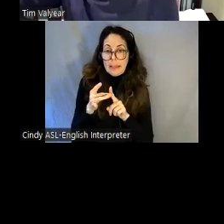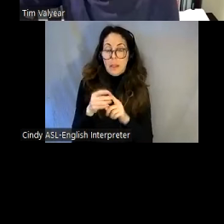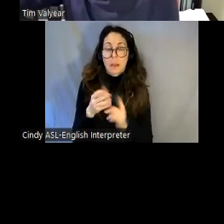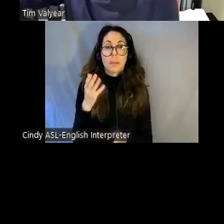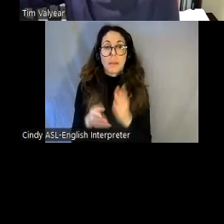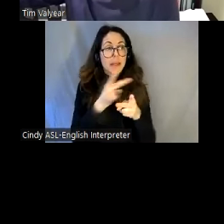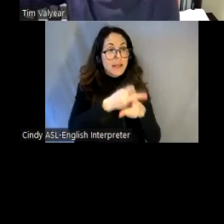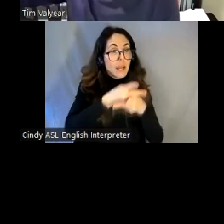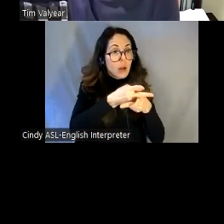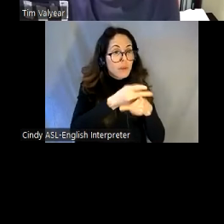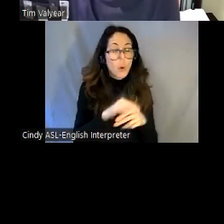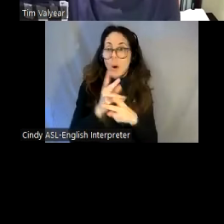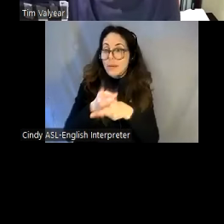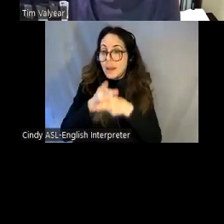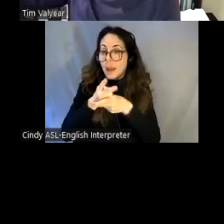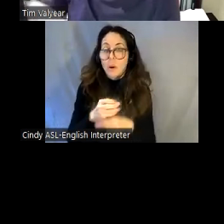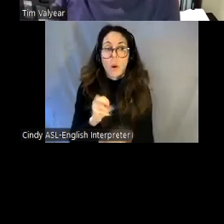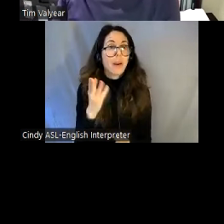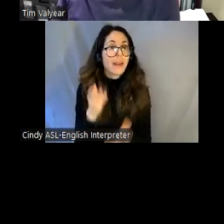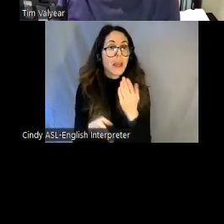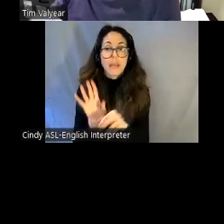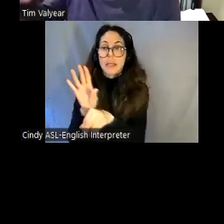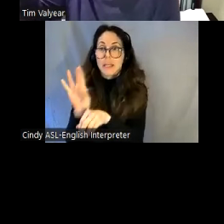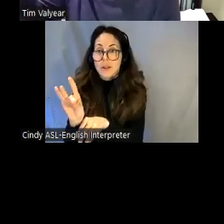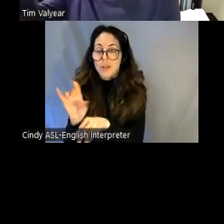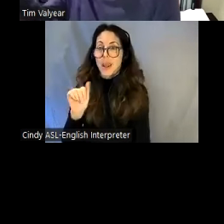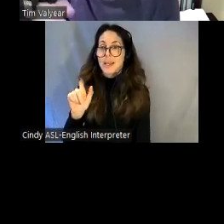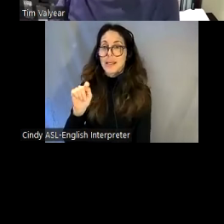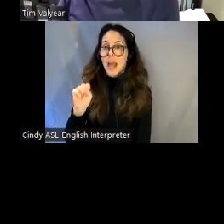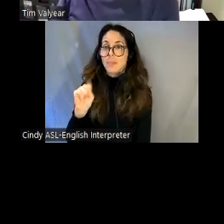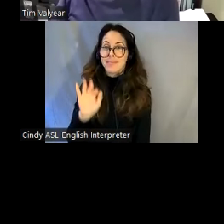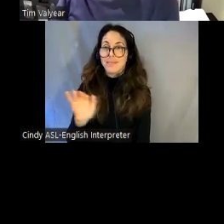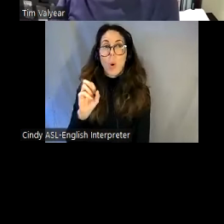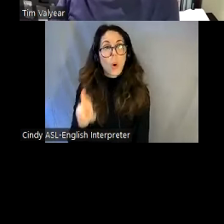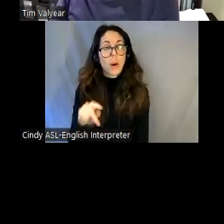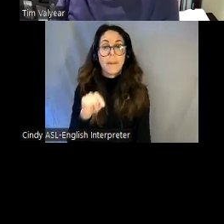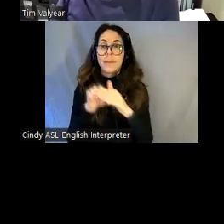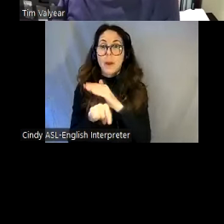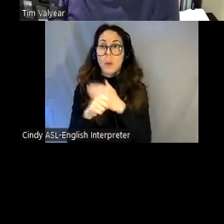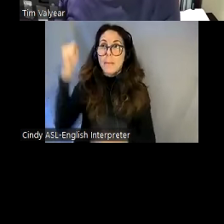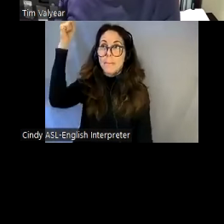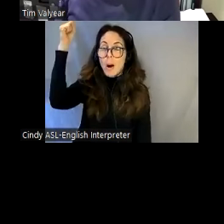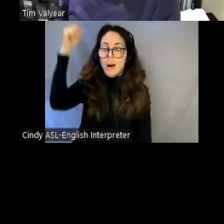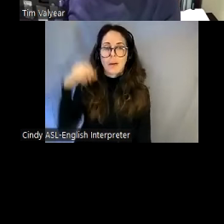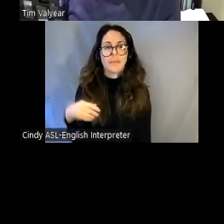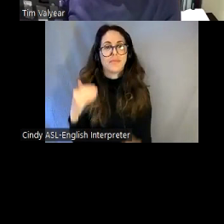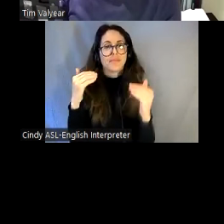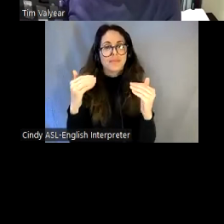bodily fluid? The type of bodily fluid my attendant might come into contact wit you or someone else that they